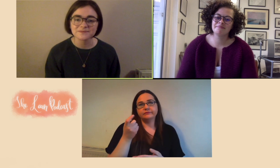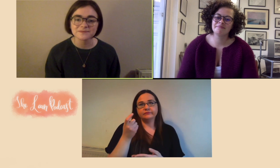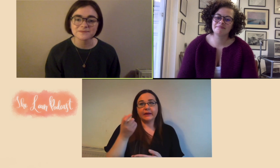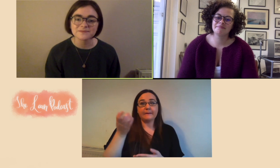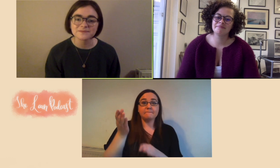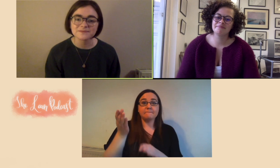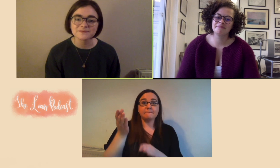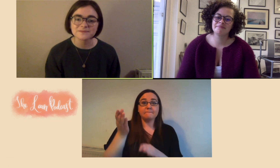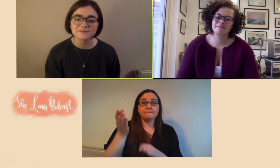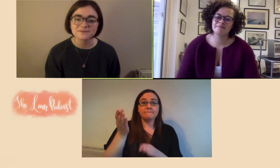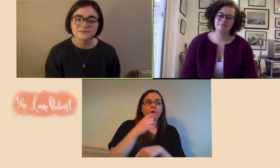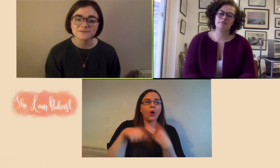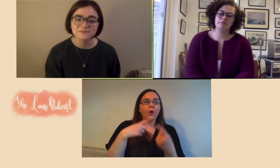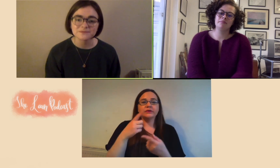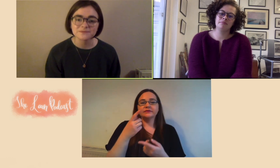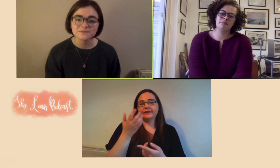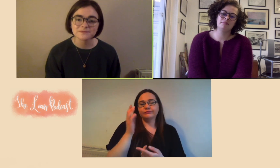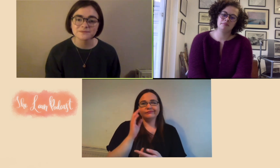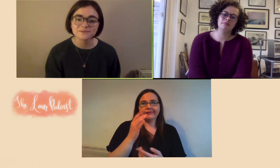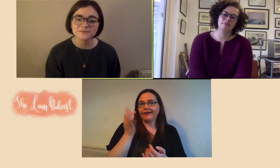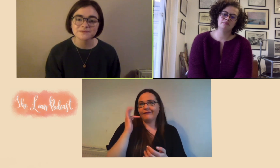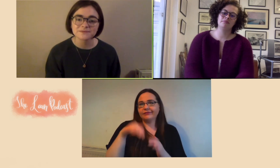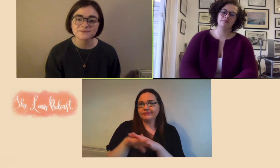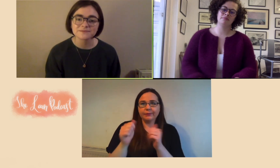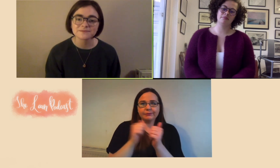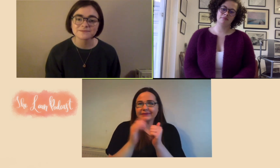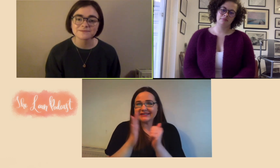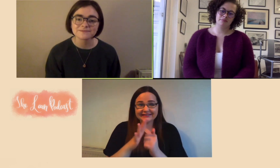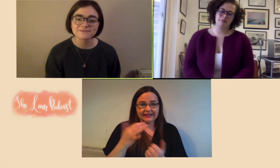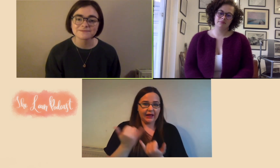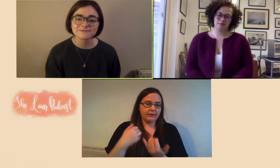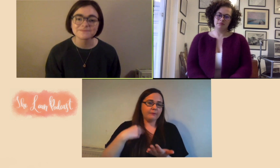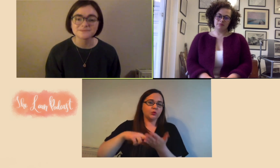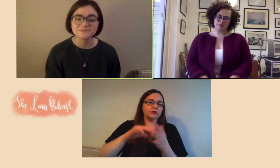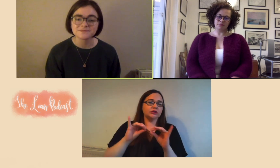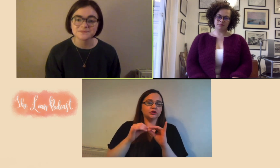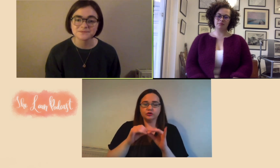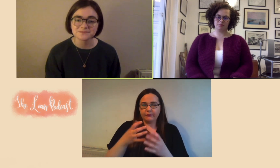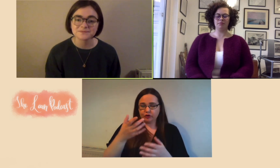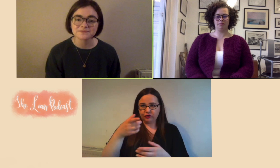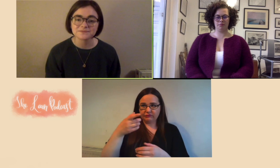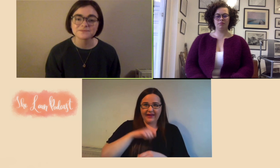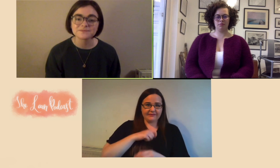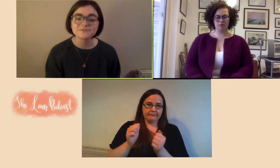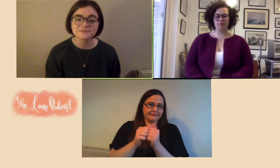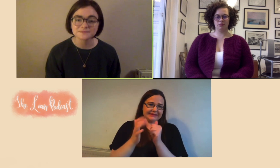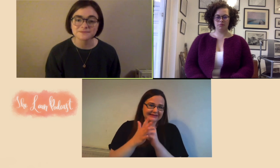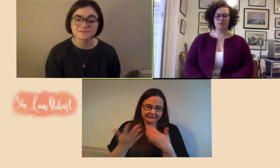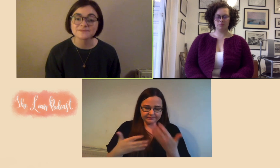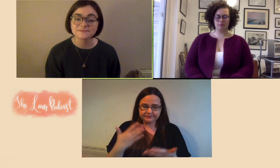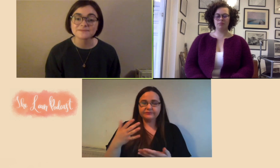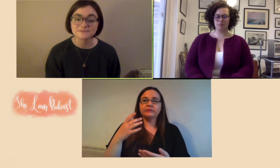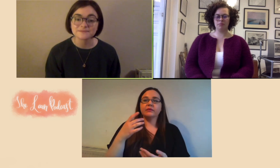And I've even noticed sometimes, I suppose, maybe in a meeting, or even if I'm organizing interpreter for me